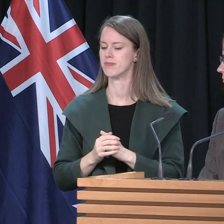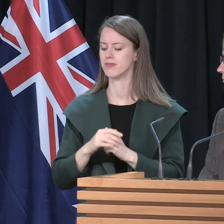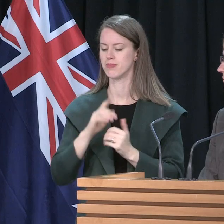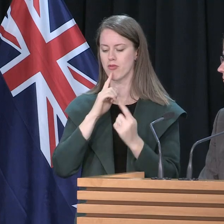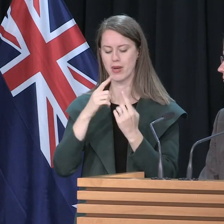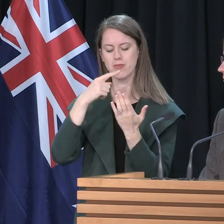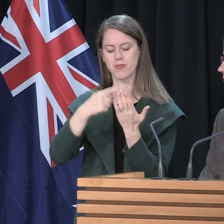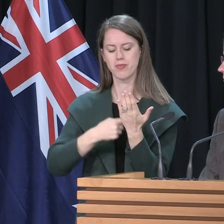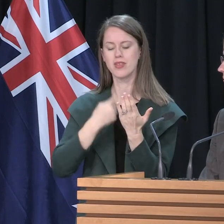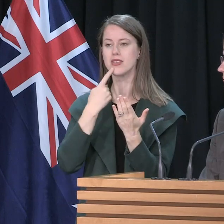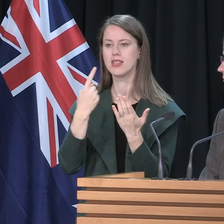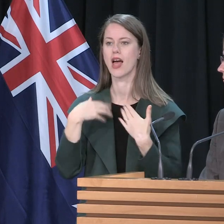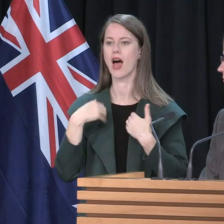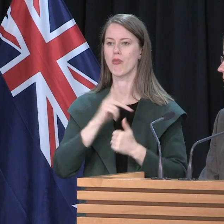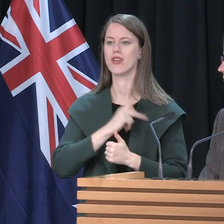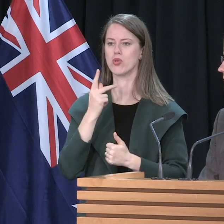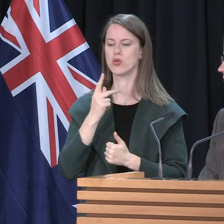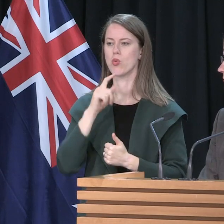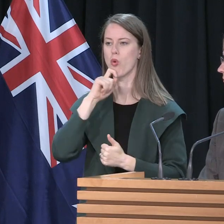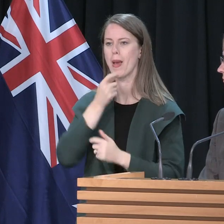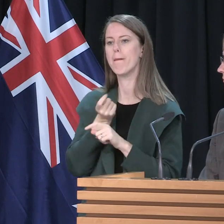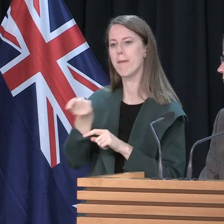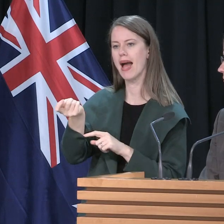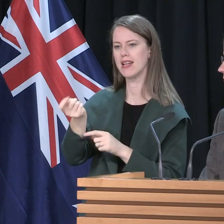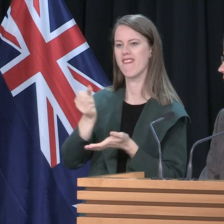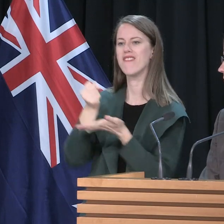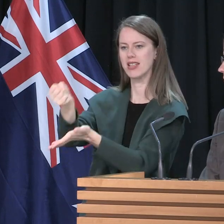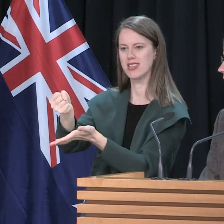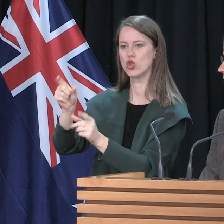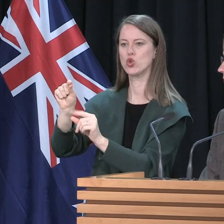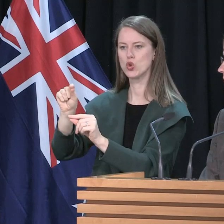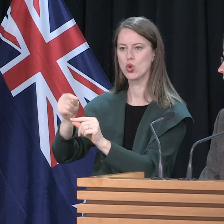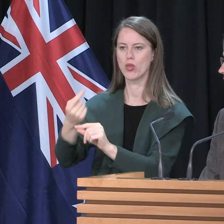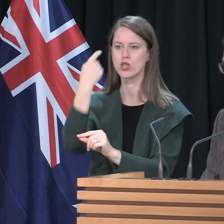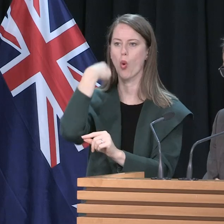strongly encourage them to take it. The updated advice